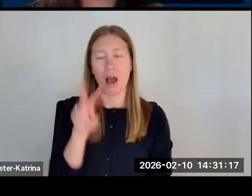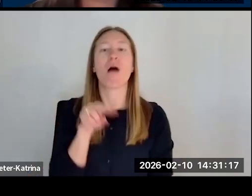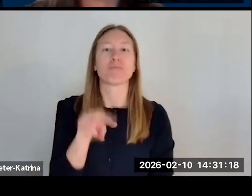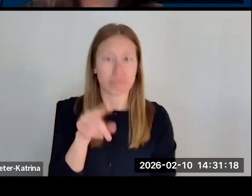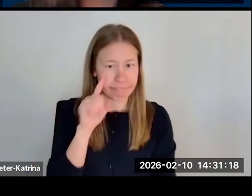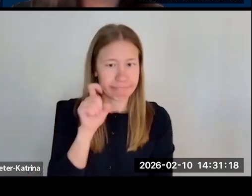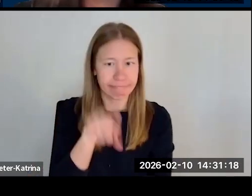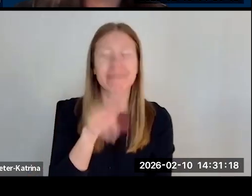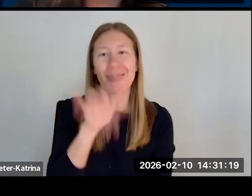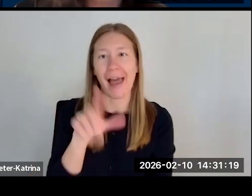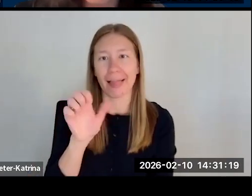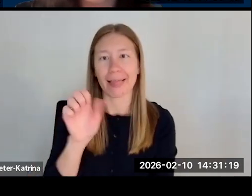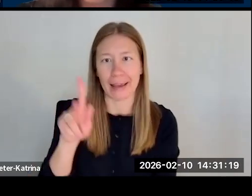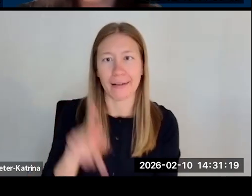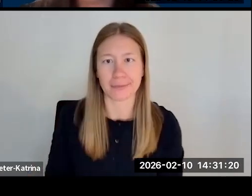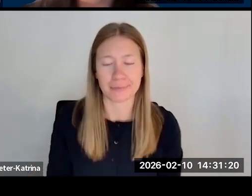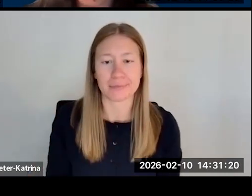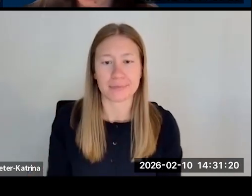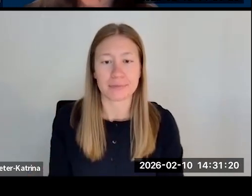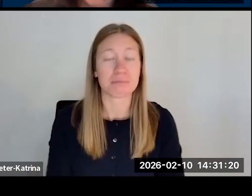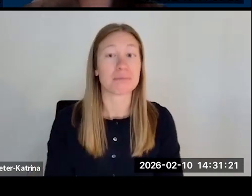that's a link even if it's not a URL.